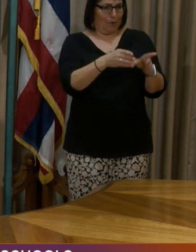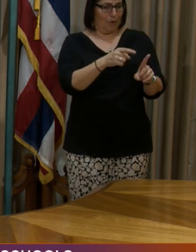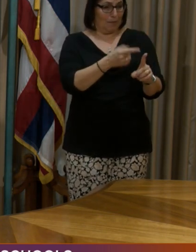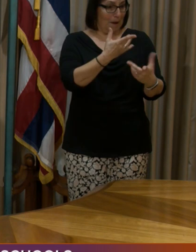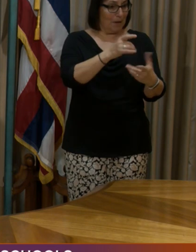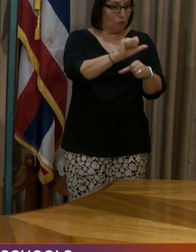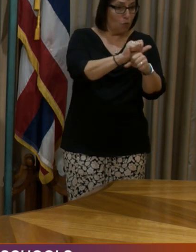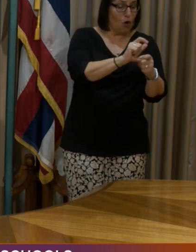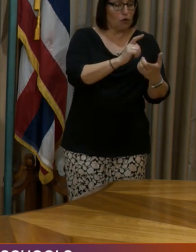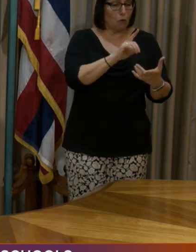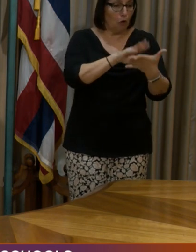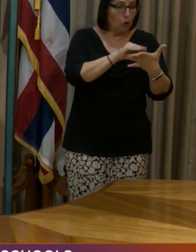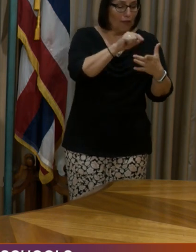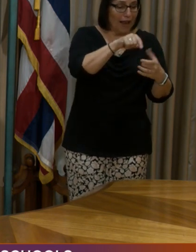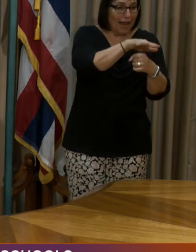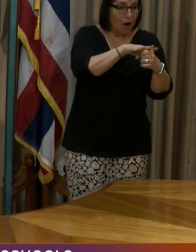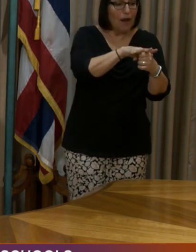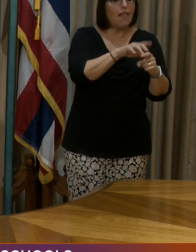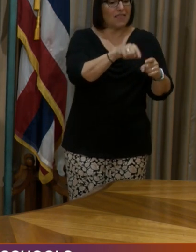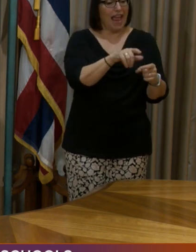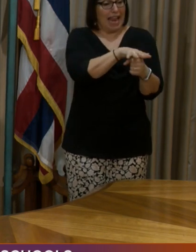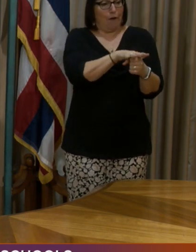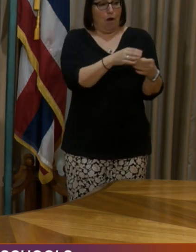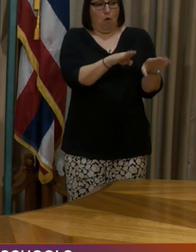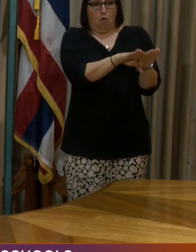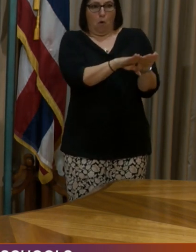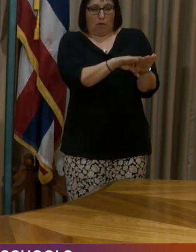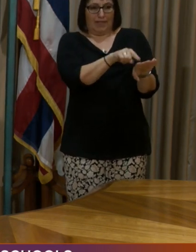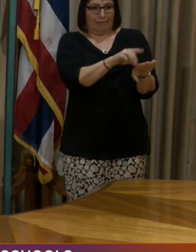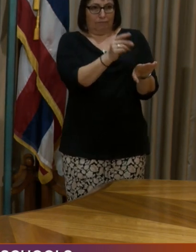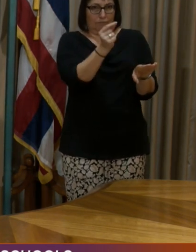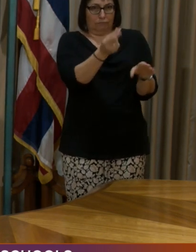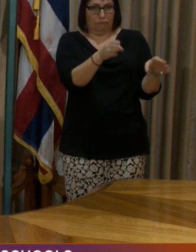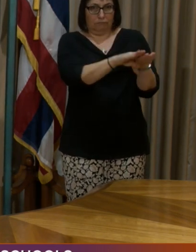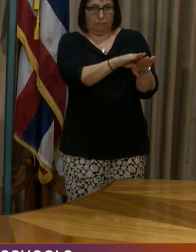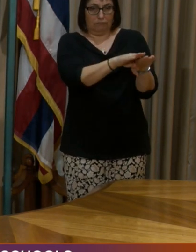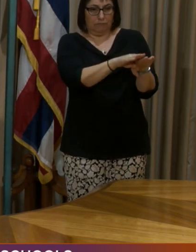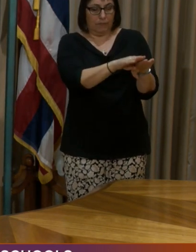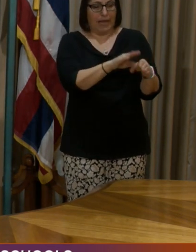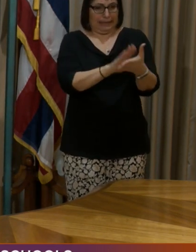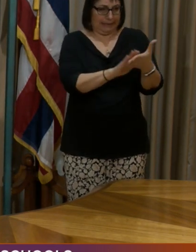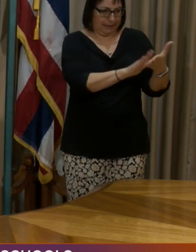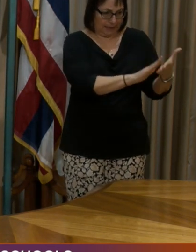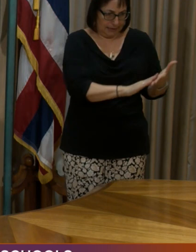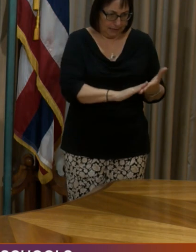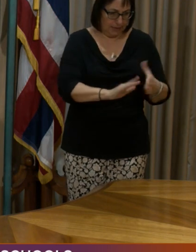DOWN THE AREAS WHERE THAT INDIVIDUAL HAS HAS WORKED FOR